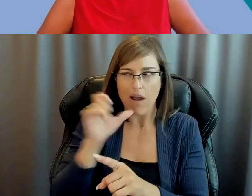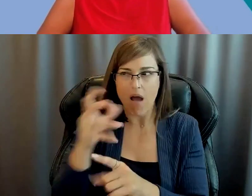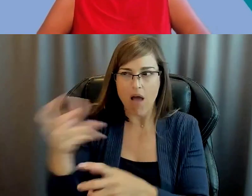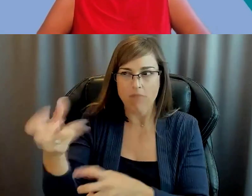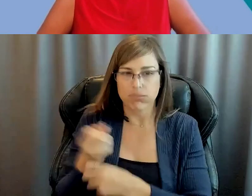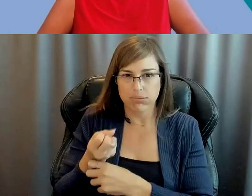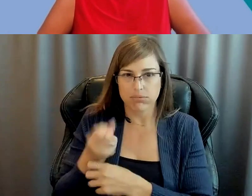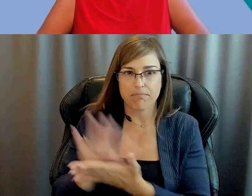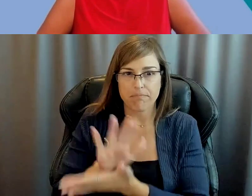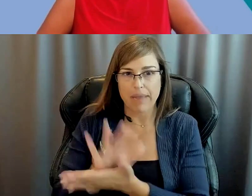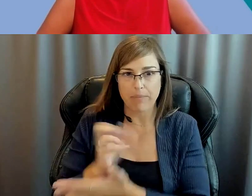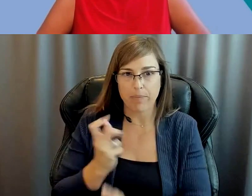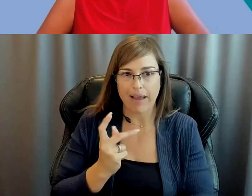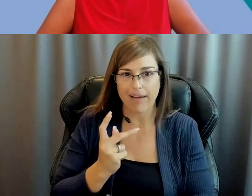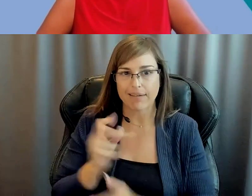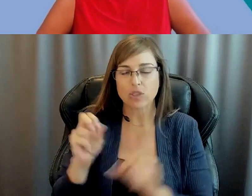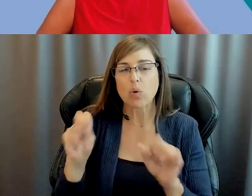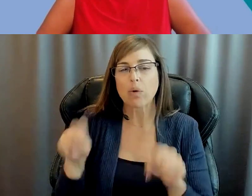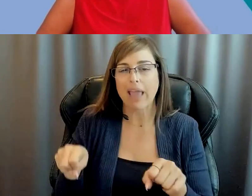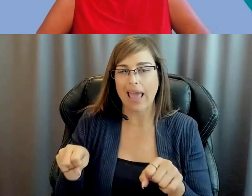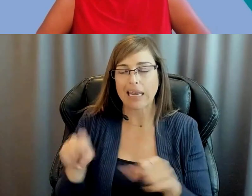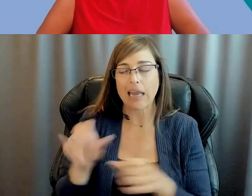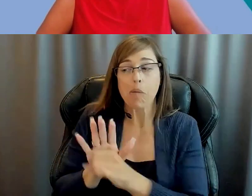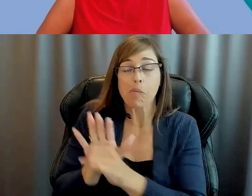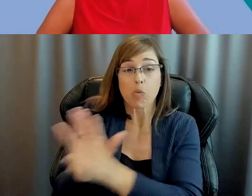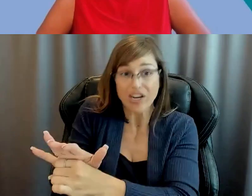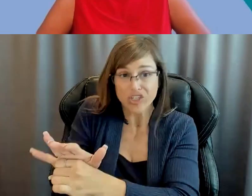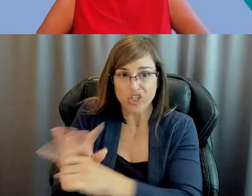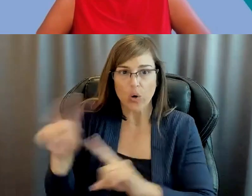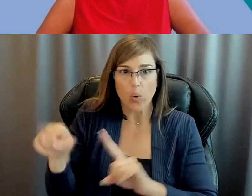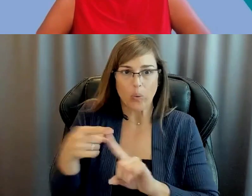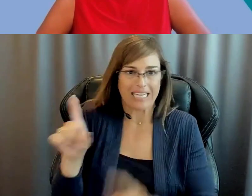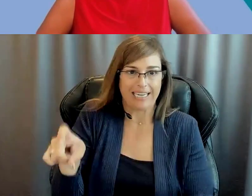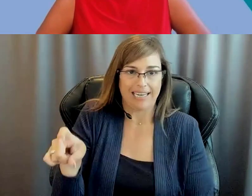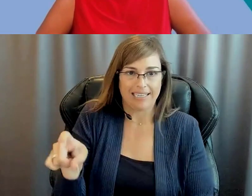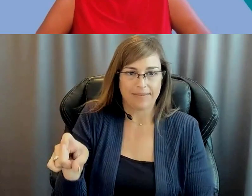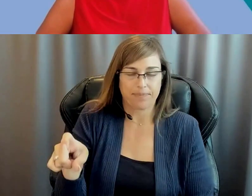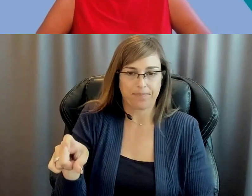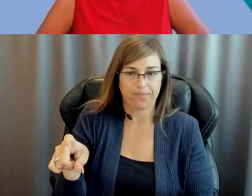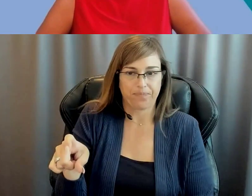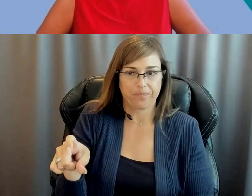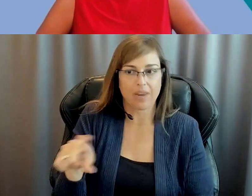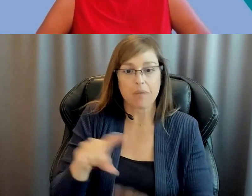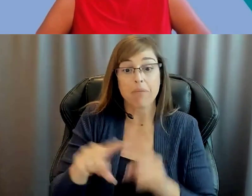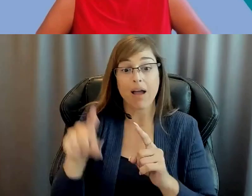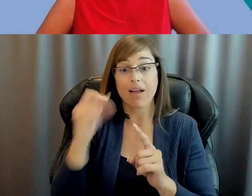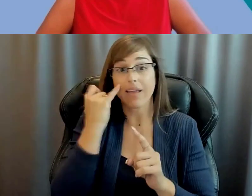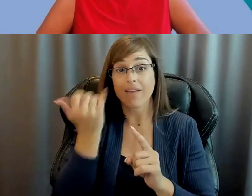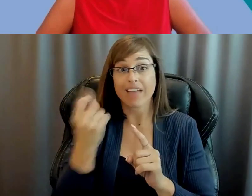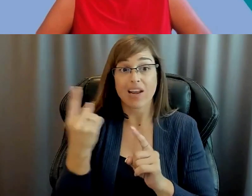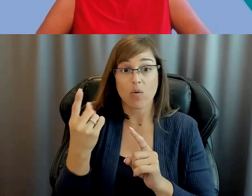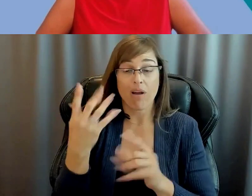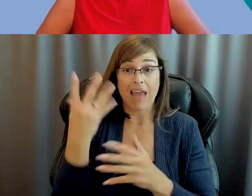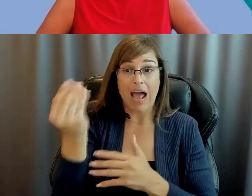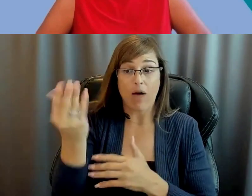So we can put a little bit of pressure on institutions when needed. But, again, if anyone out there is aware of such a situation,